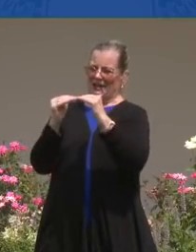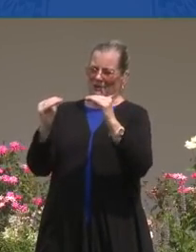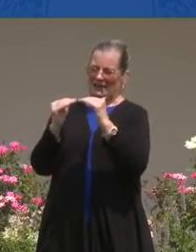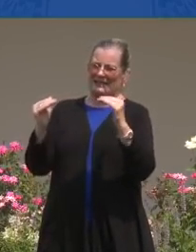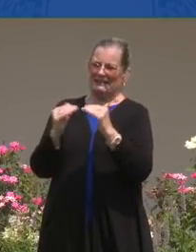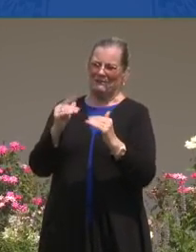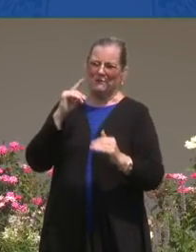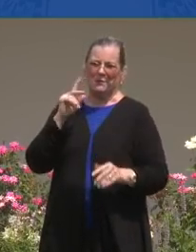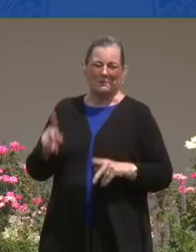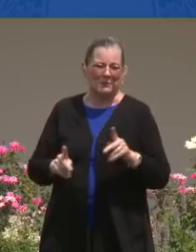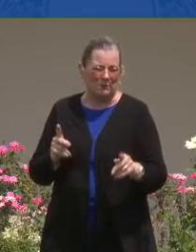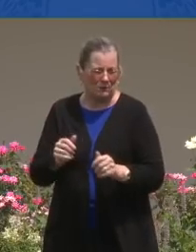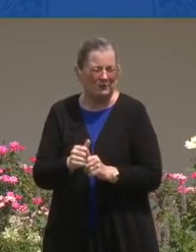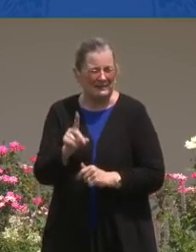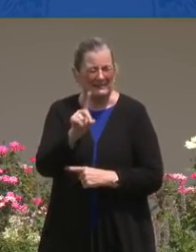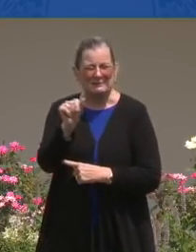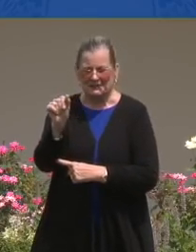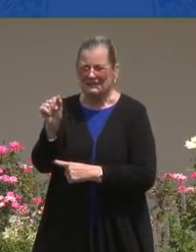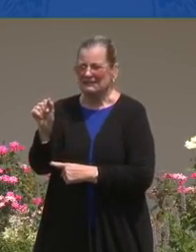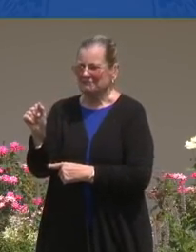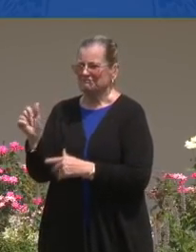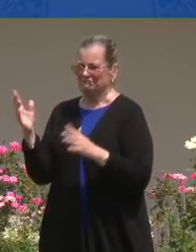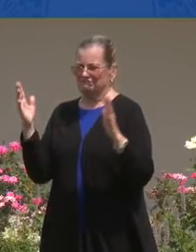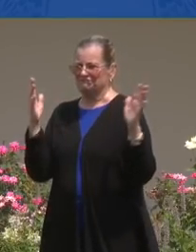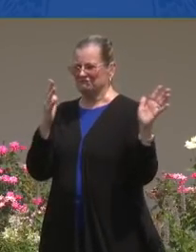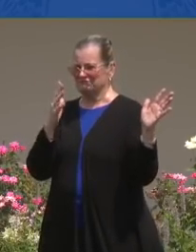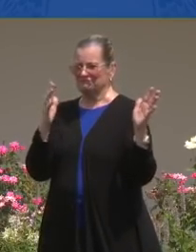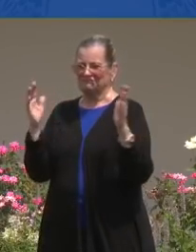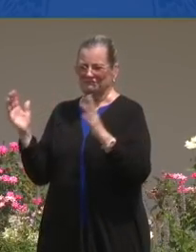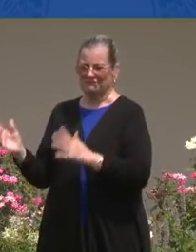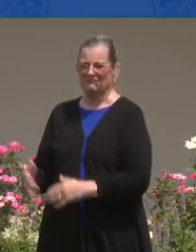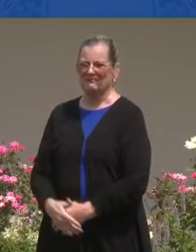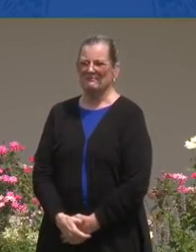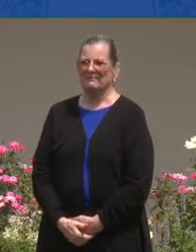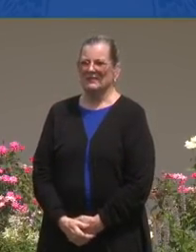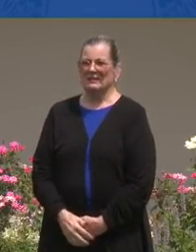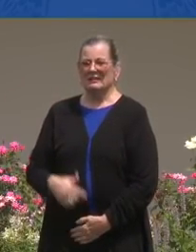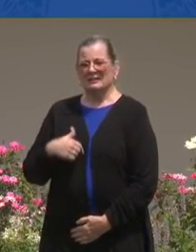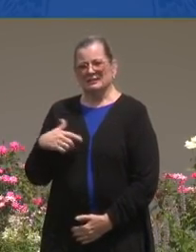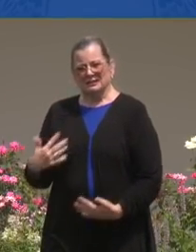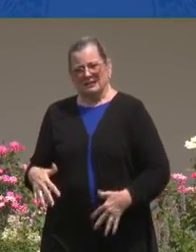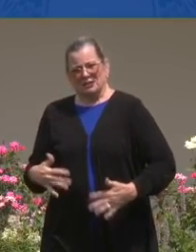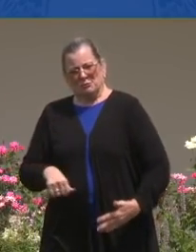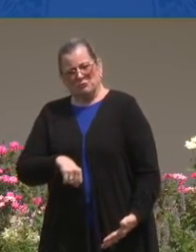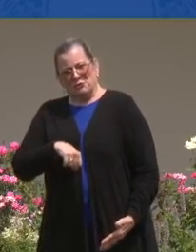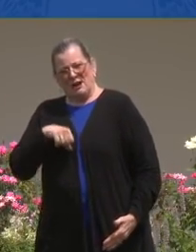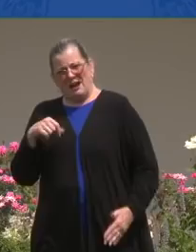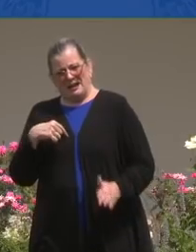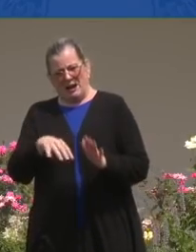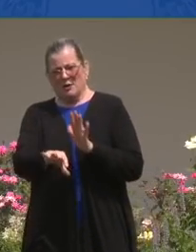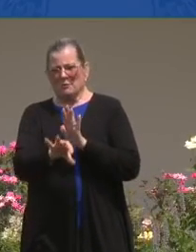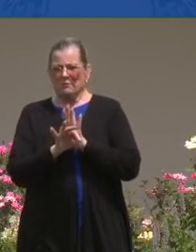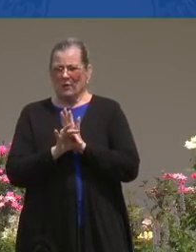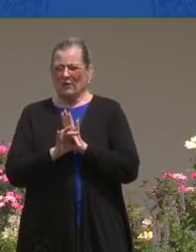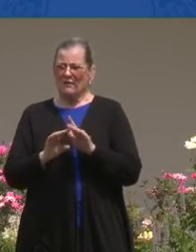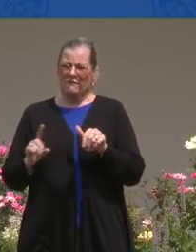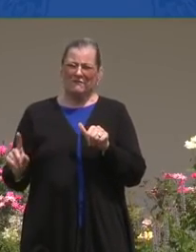And I was proud to appoint the first ever White House Disability Policy Director, Kim Knackstedt.